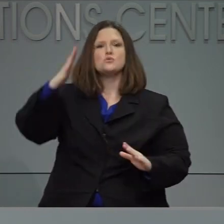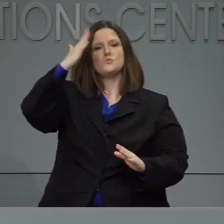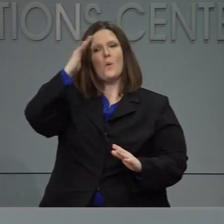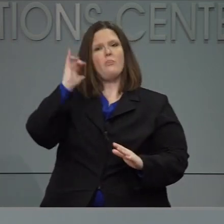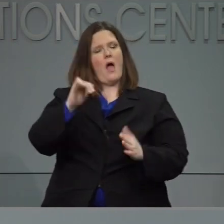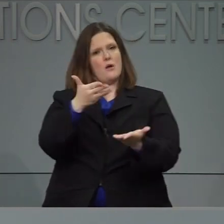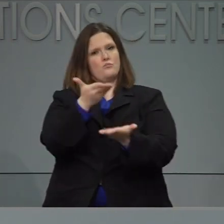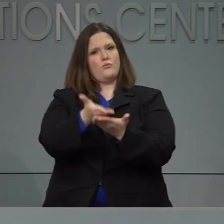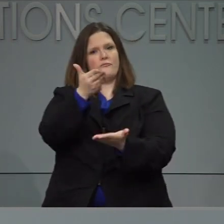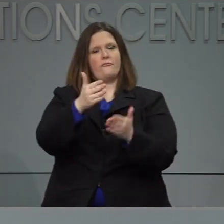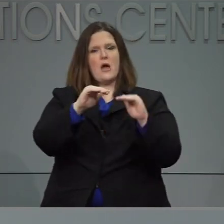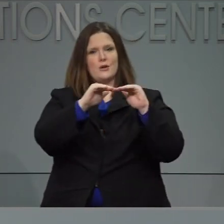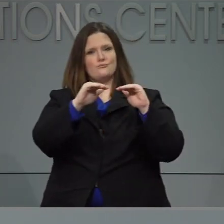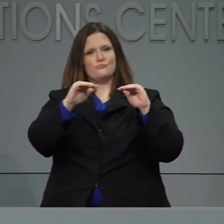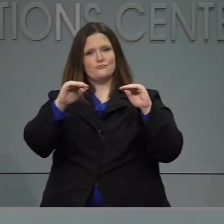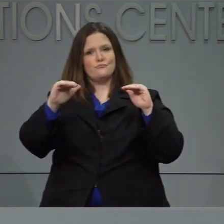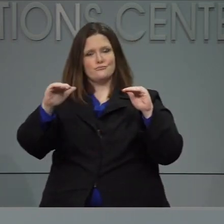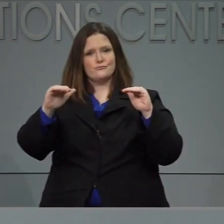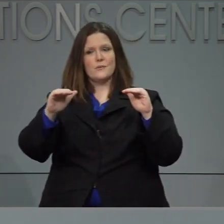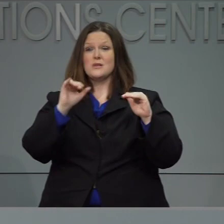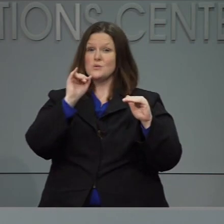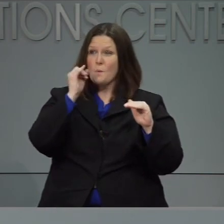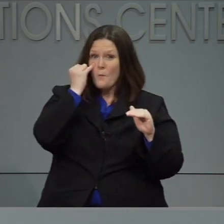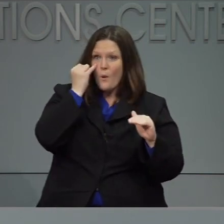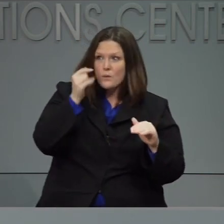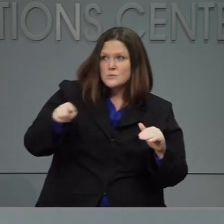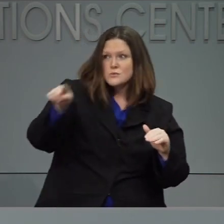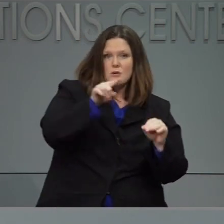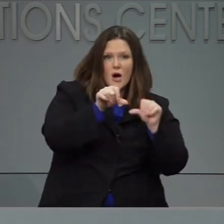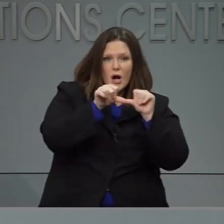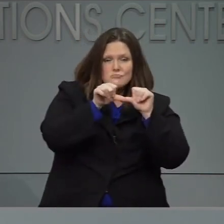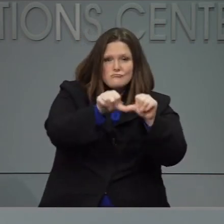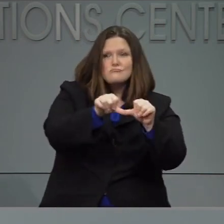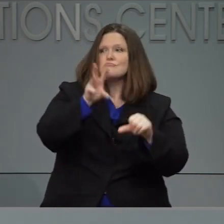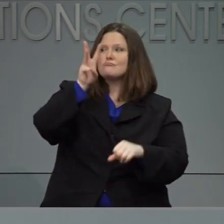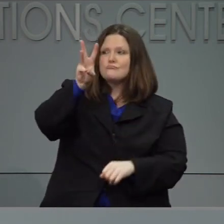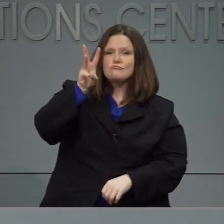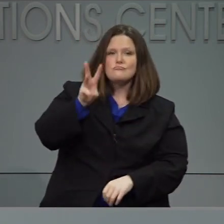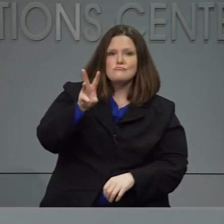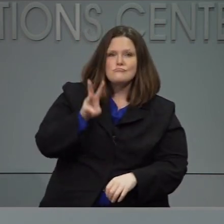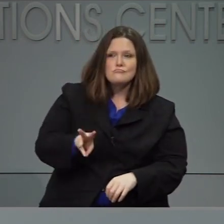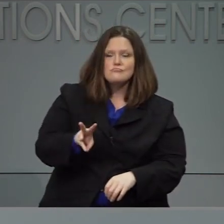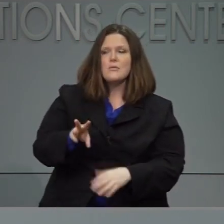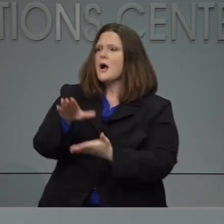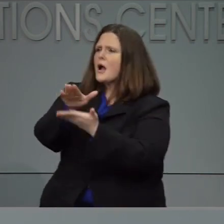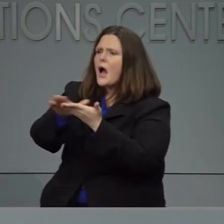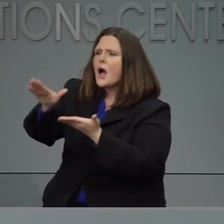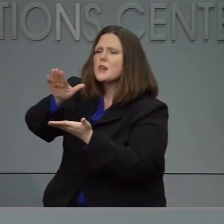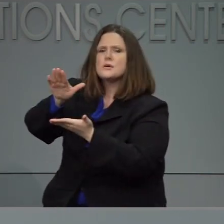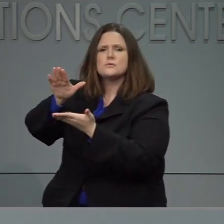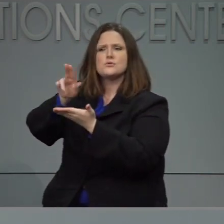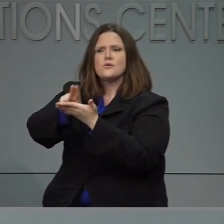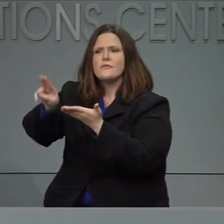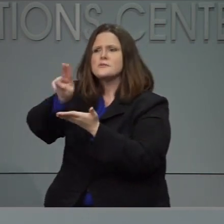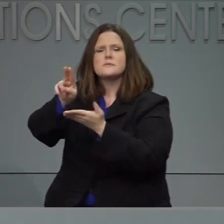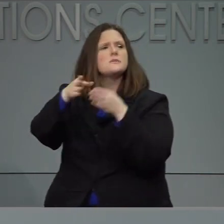W'S TOGETHER AND WE ALL WORK AT THIS TOGETHER WHETHER IT'S IN OUR UNIVERSITIES AND COLLEGE SETTINGS OR THROUGHOUT THE